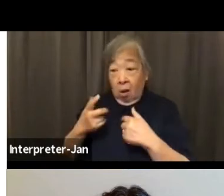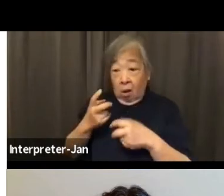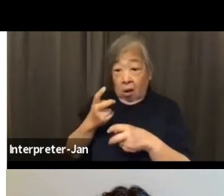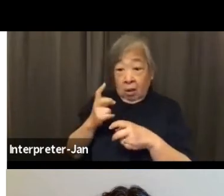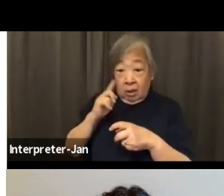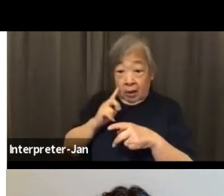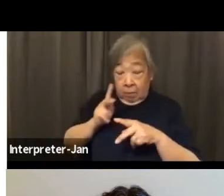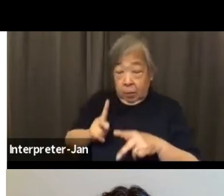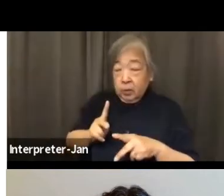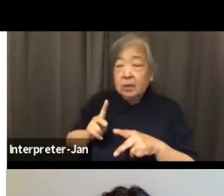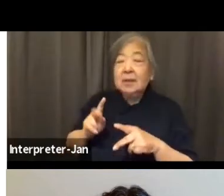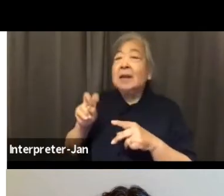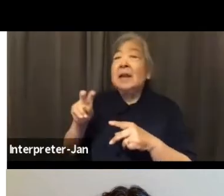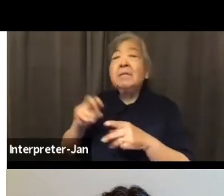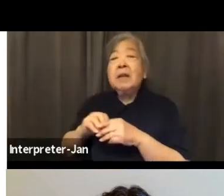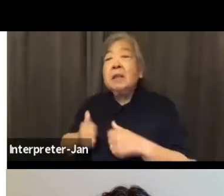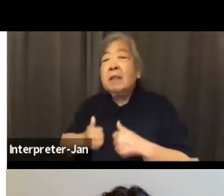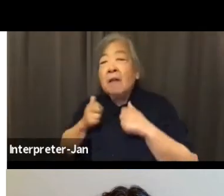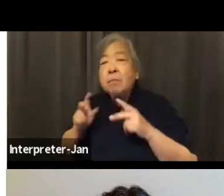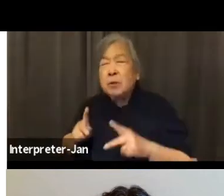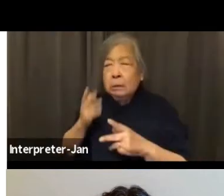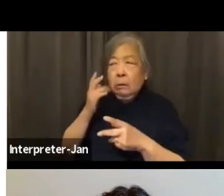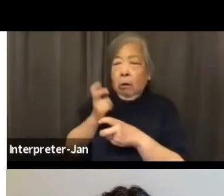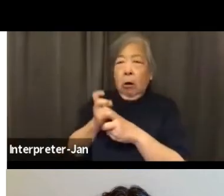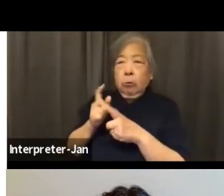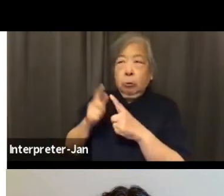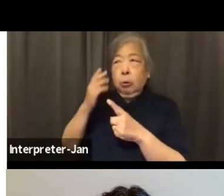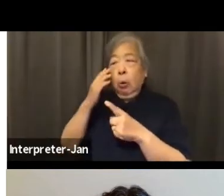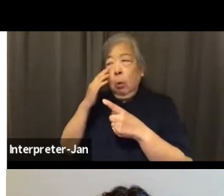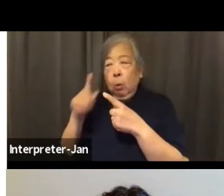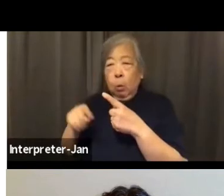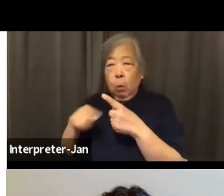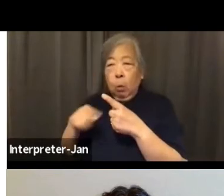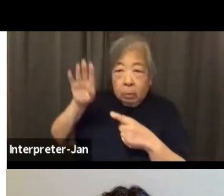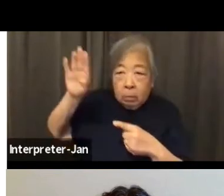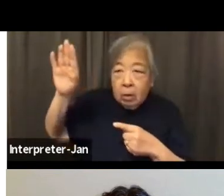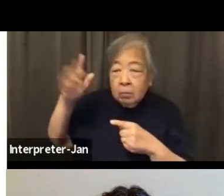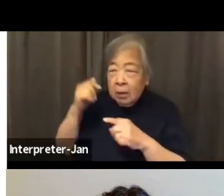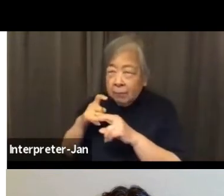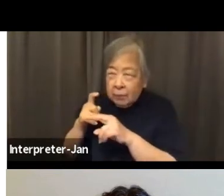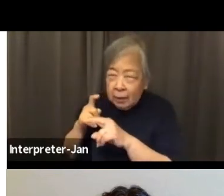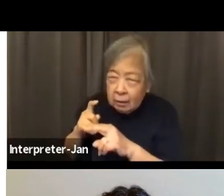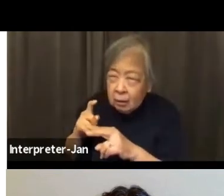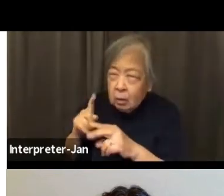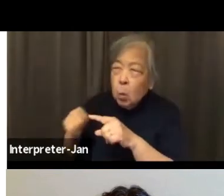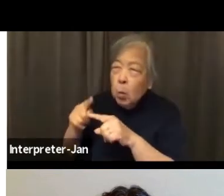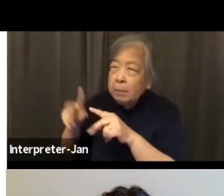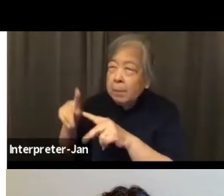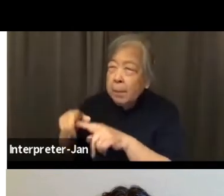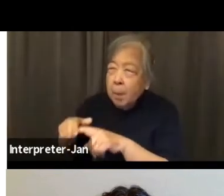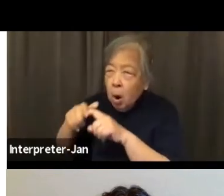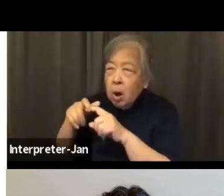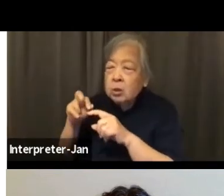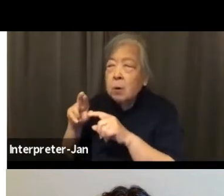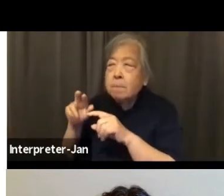live spaces because people have the pauses or the mm hmm, like, the humming